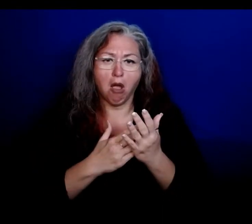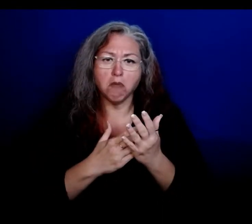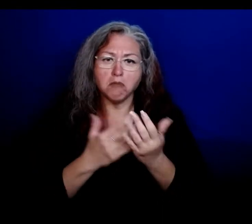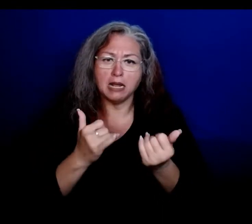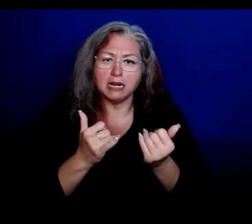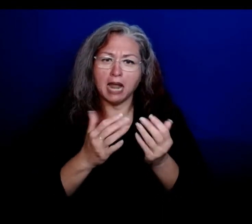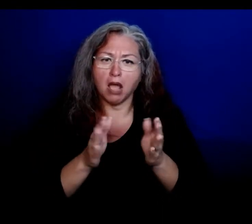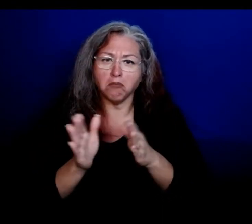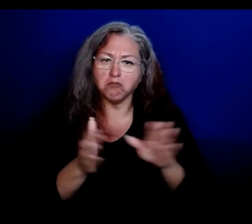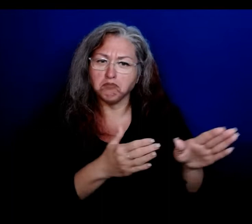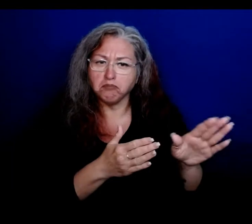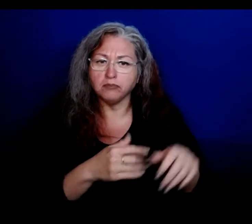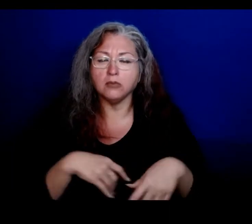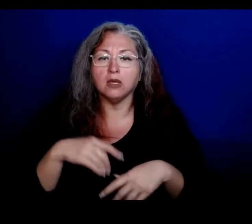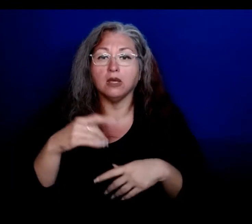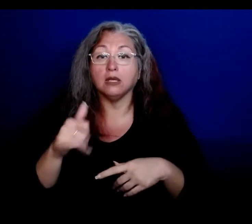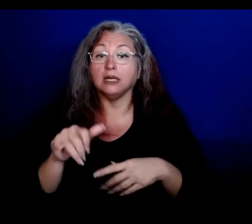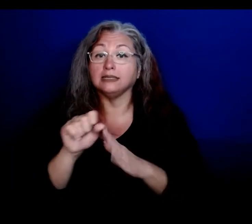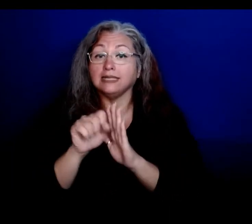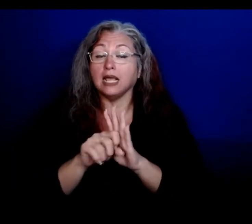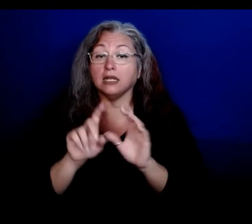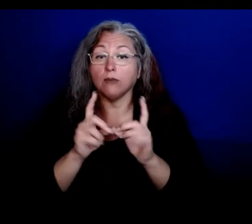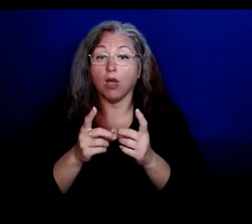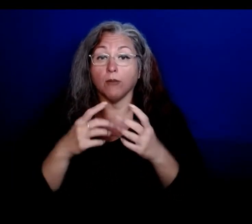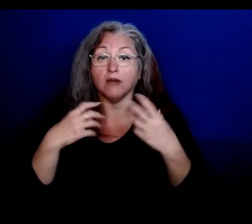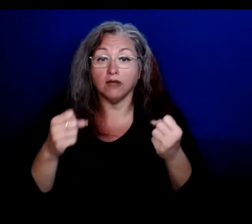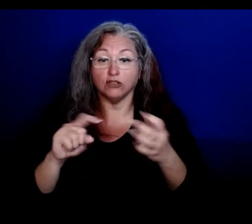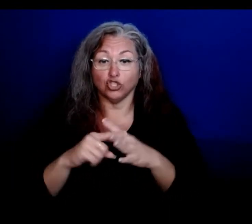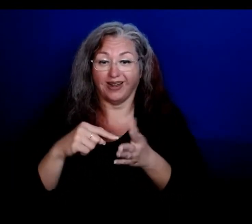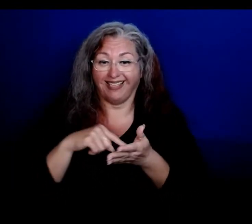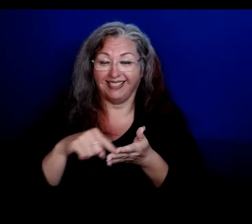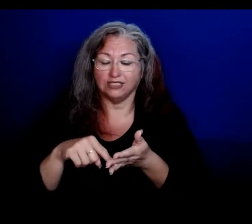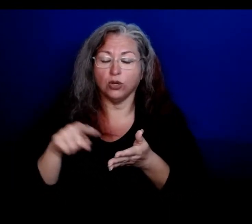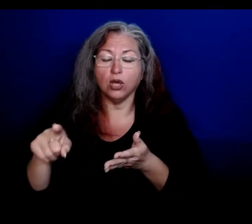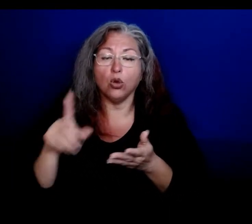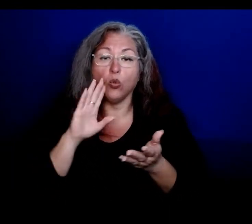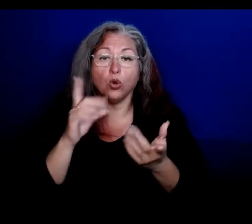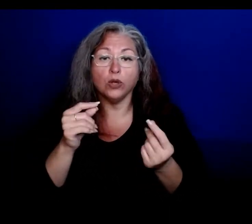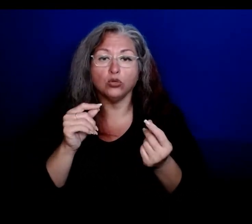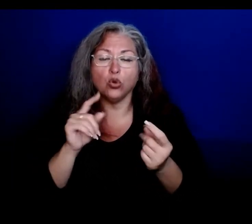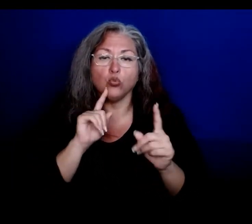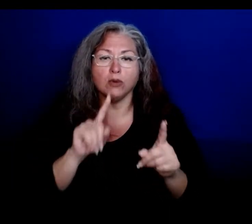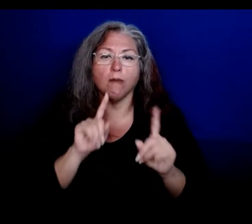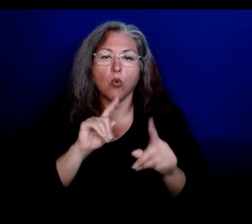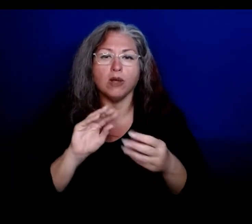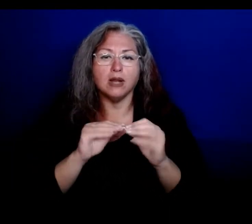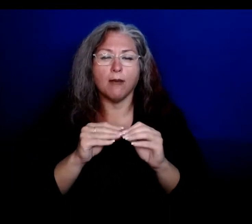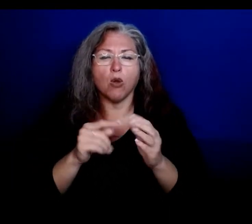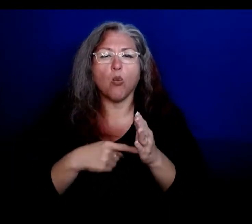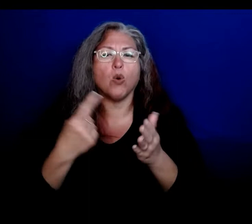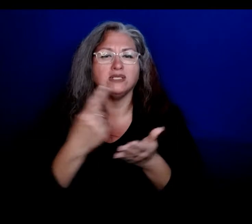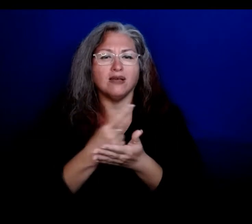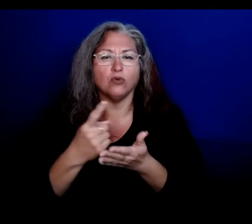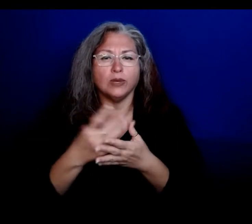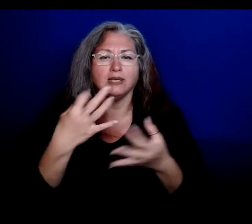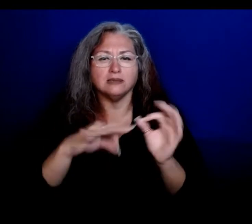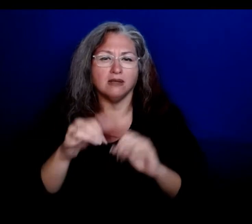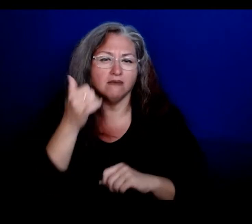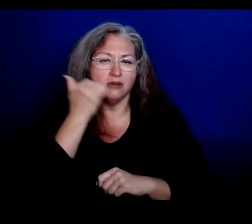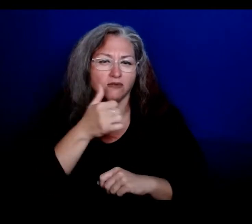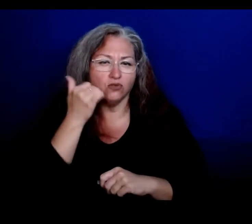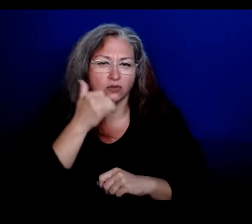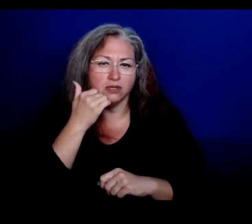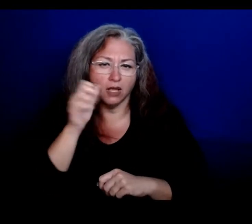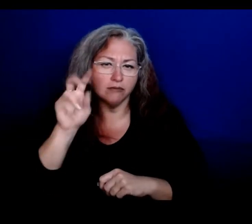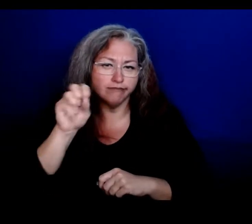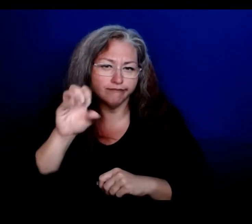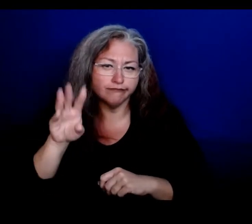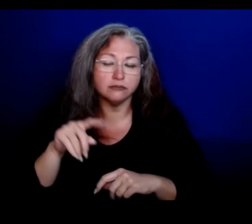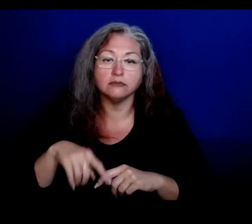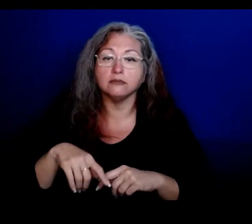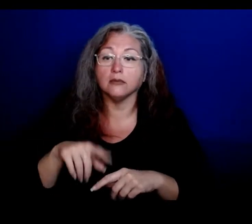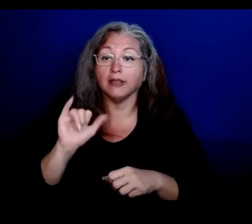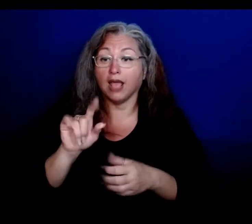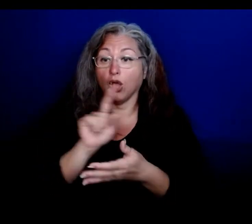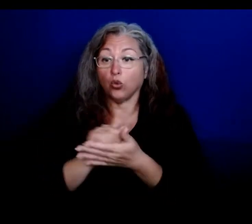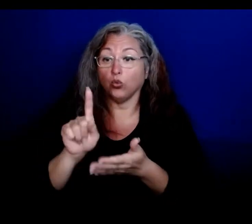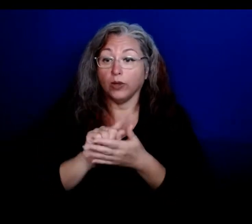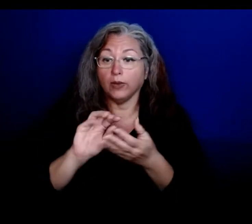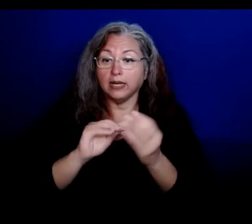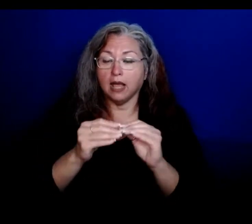The State Department of Health announced that beginning this week, they will be reporting the cases numbers once a week, rather than every day. The state’s weekly case numbers will come